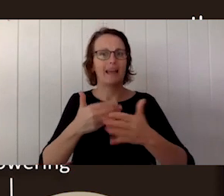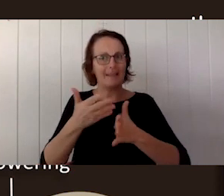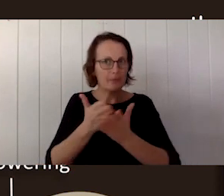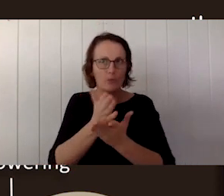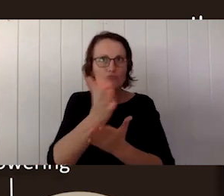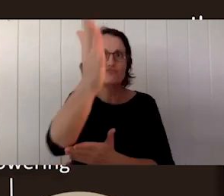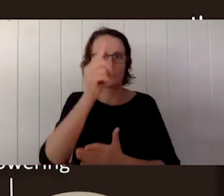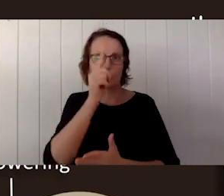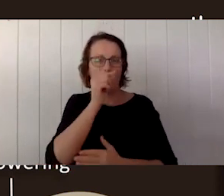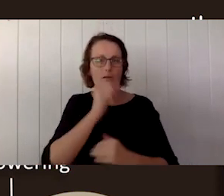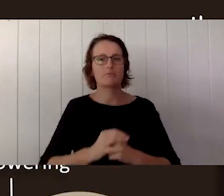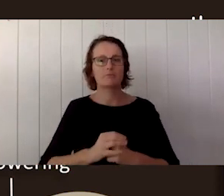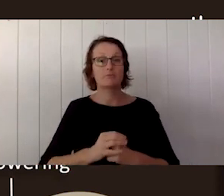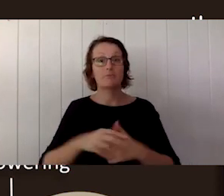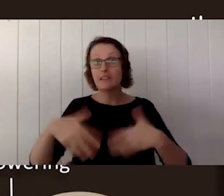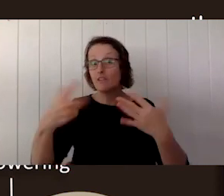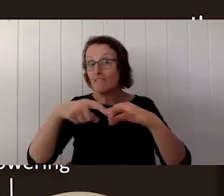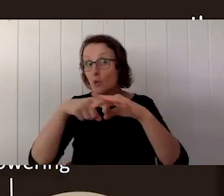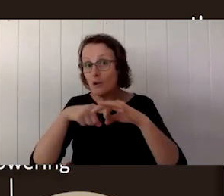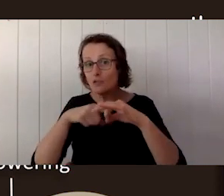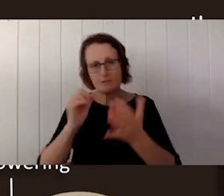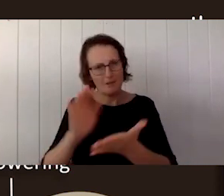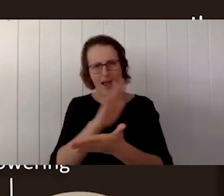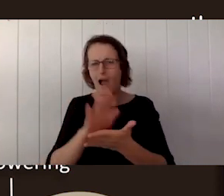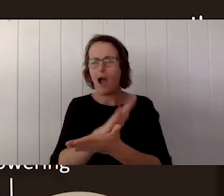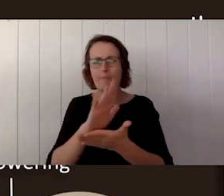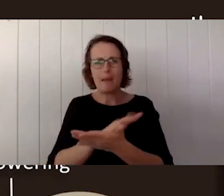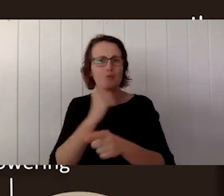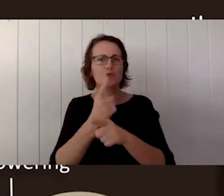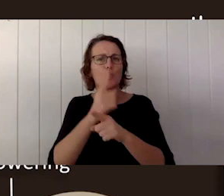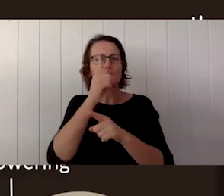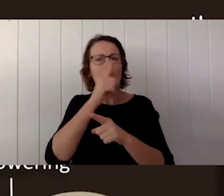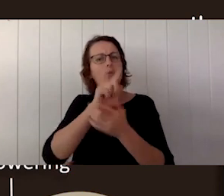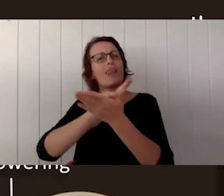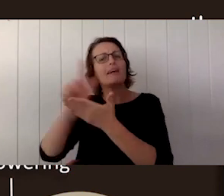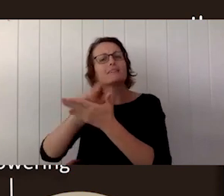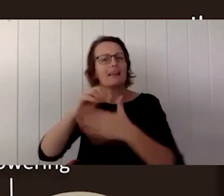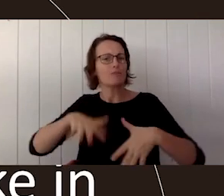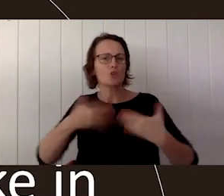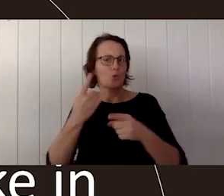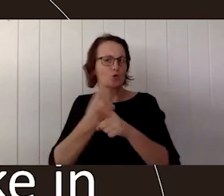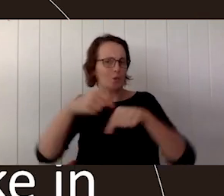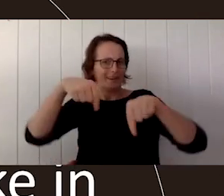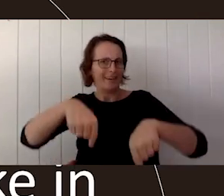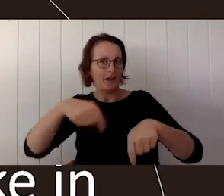required. If you have more questions, I'm more than happy to talk to people offline, but the real challenge I have for you today - and